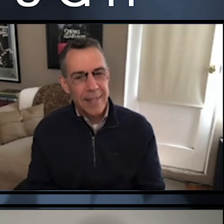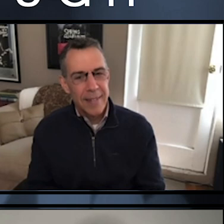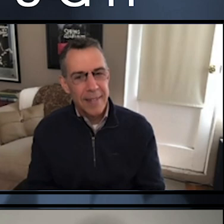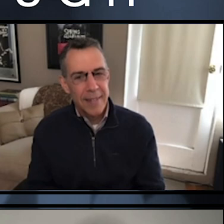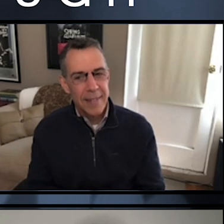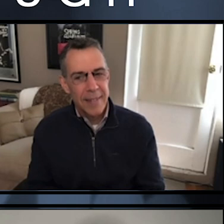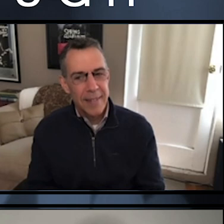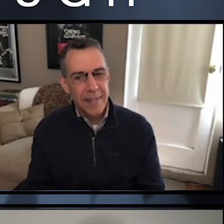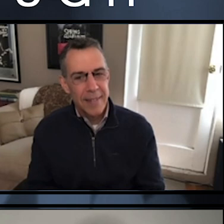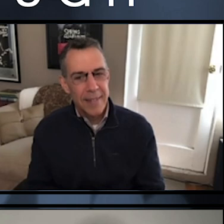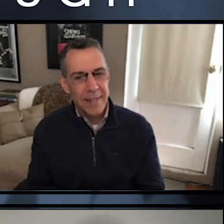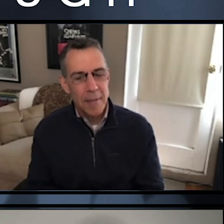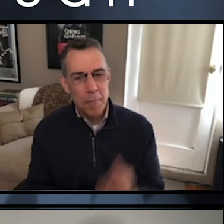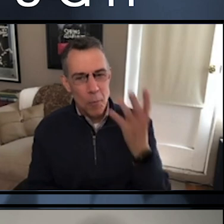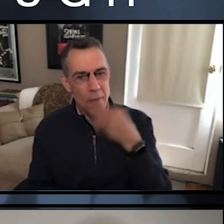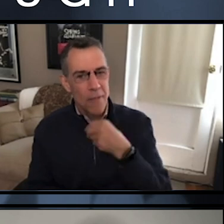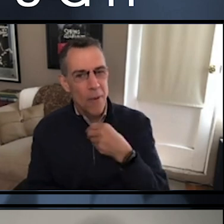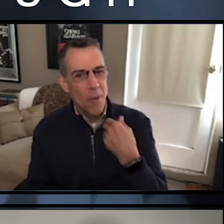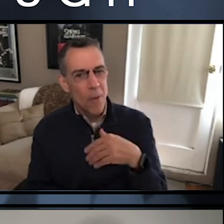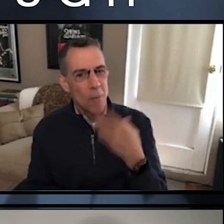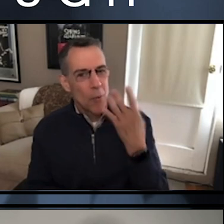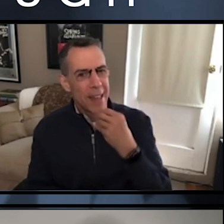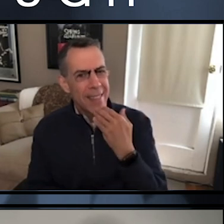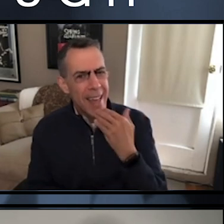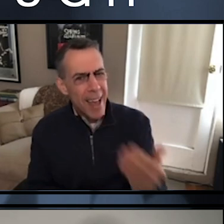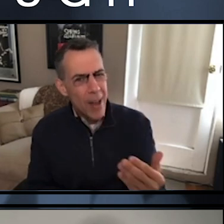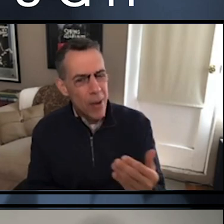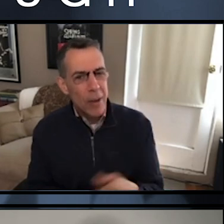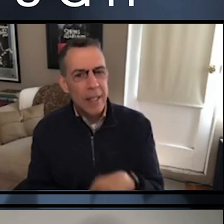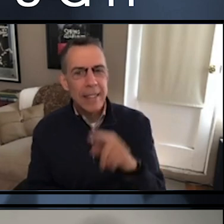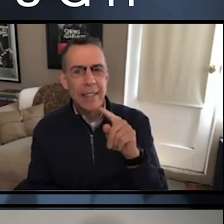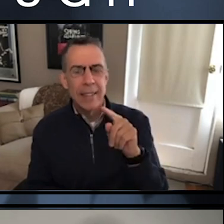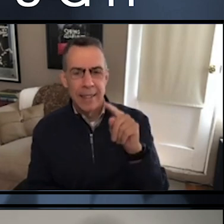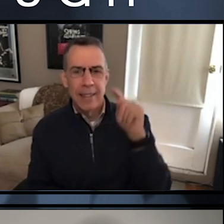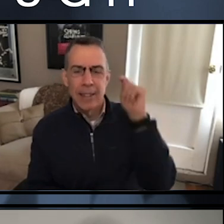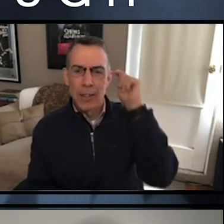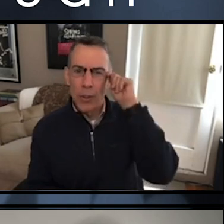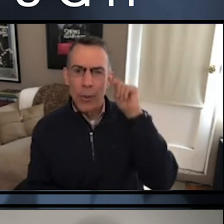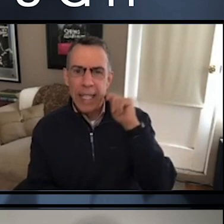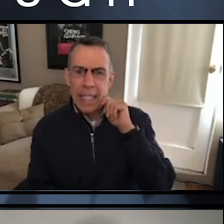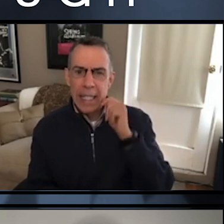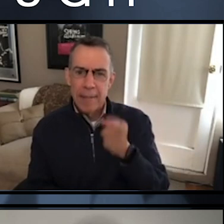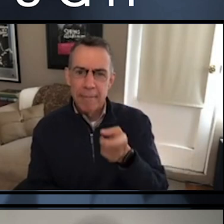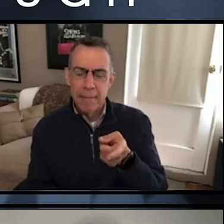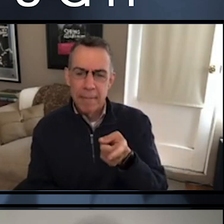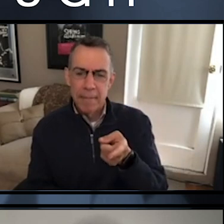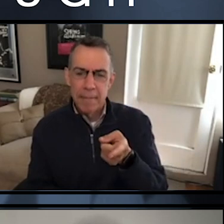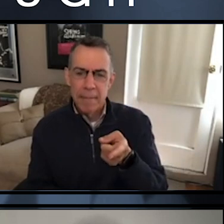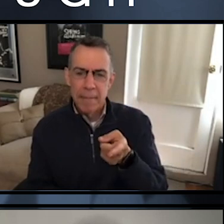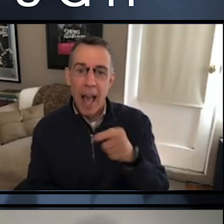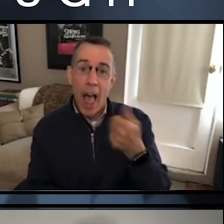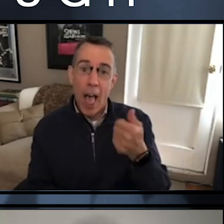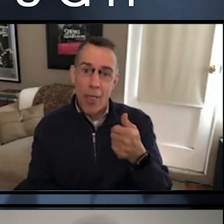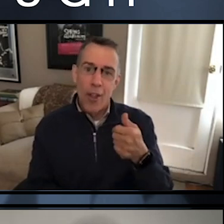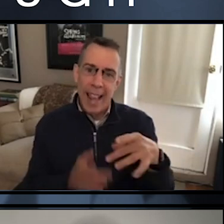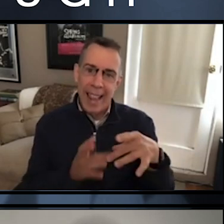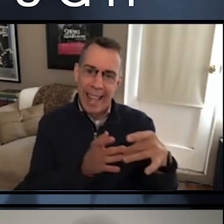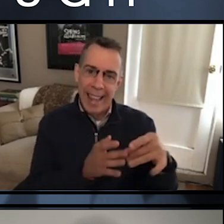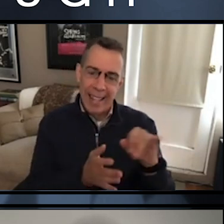Colman: Beautiful, beautiful. Thank you. Tareek, the other lead of this film.